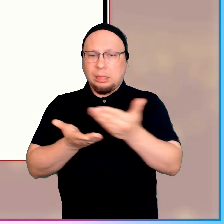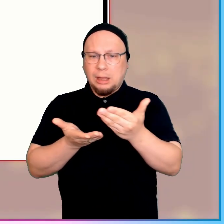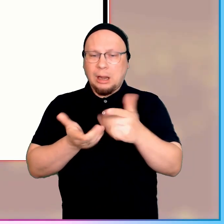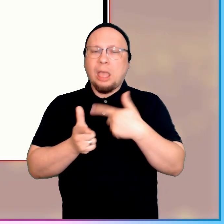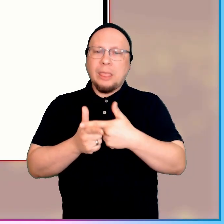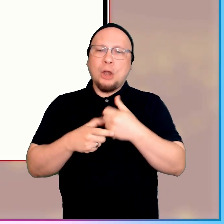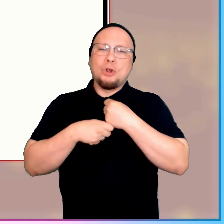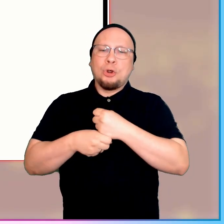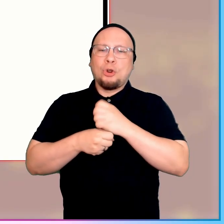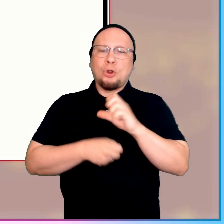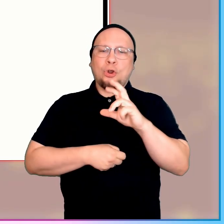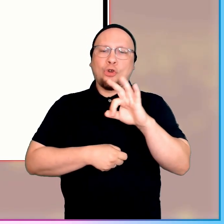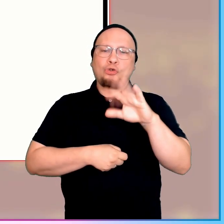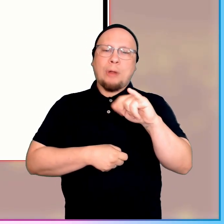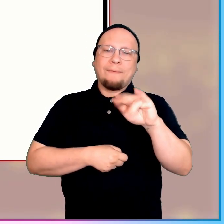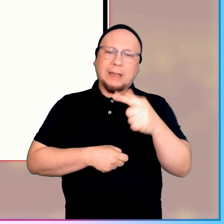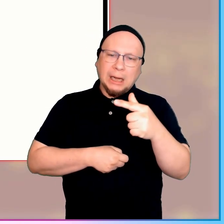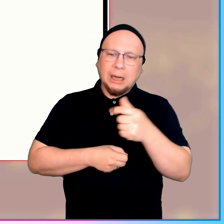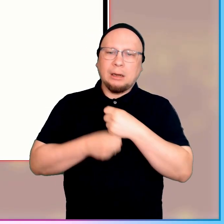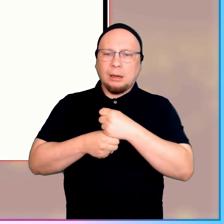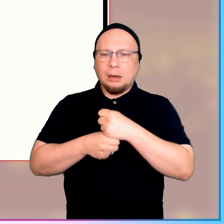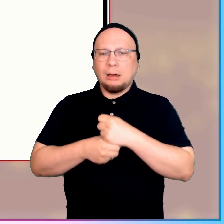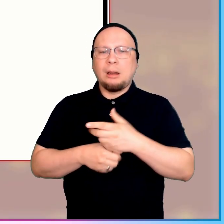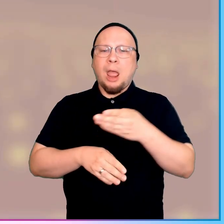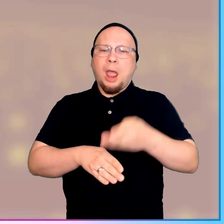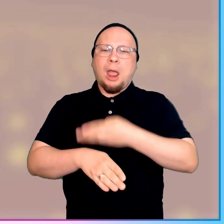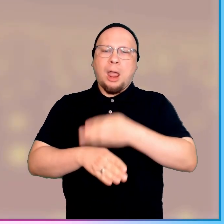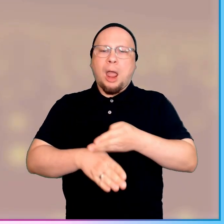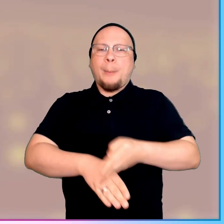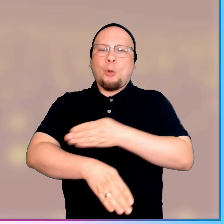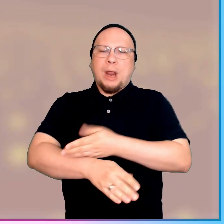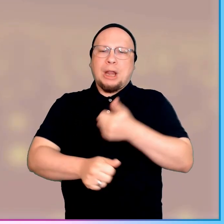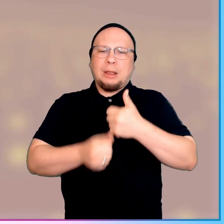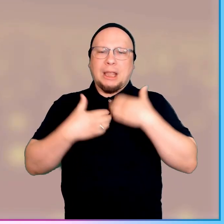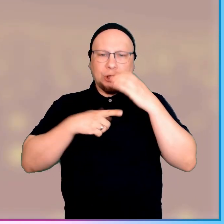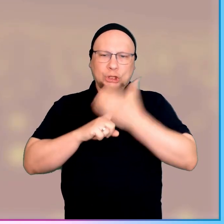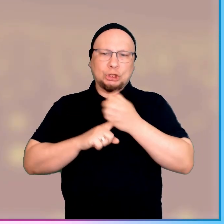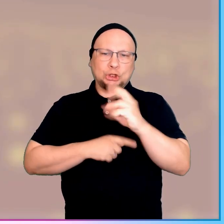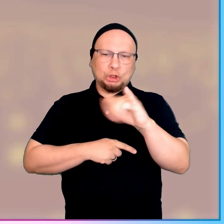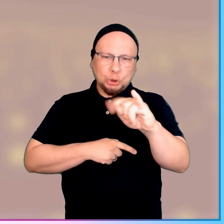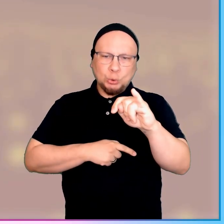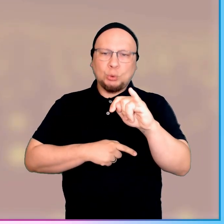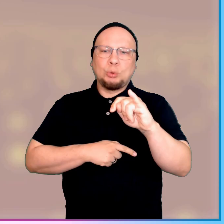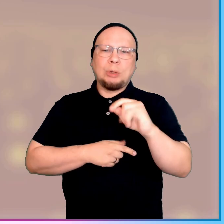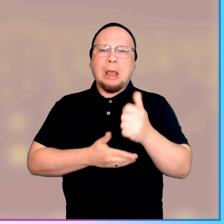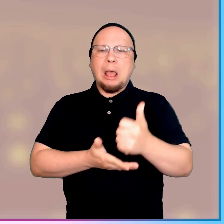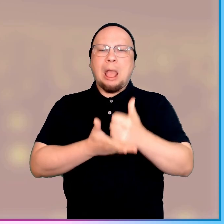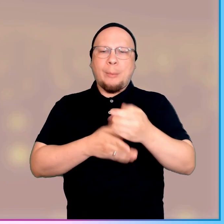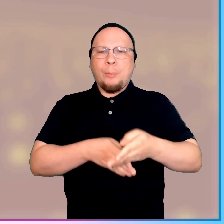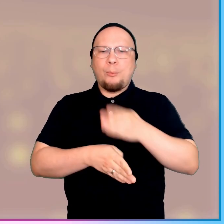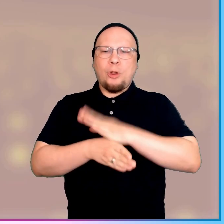and upgrade your movement abilities, while doing this sort of non-linear exploration of a planet.